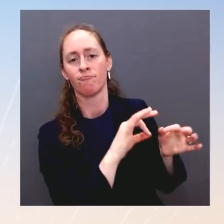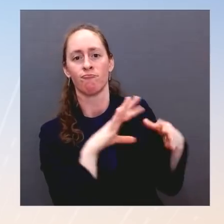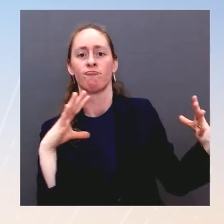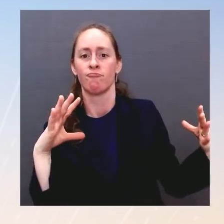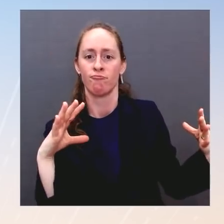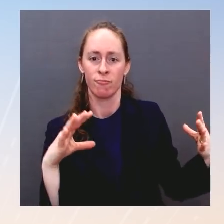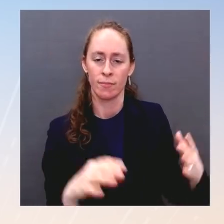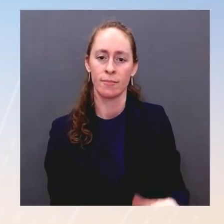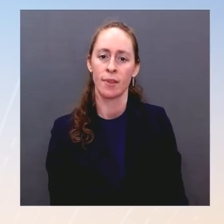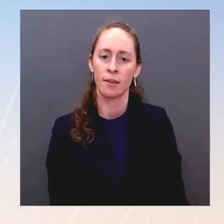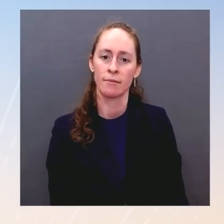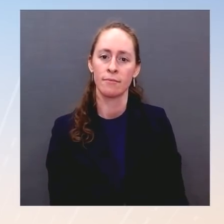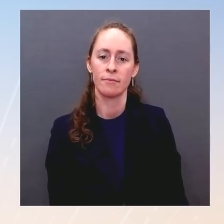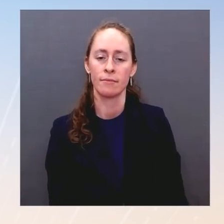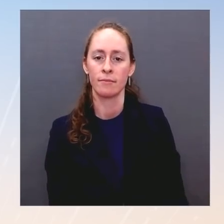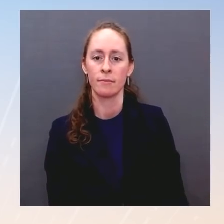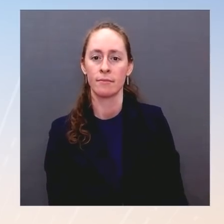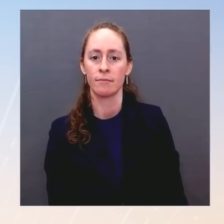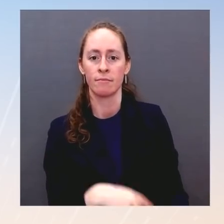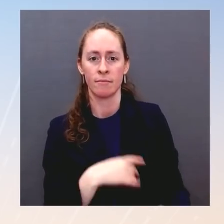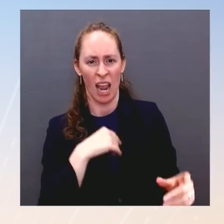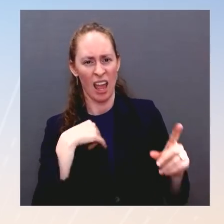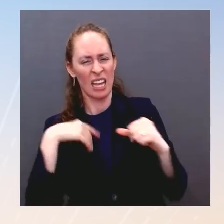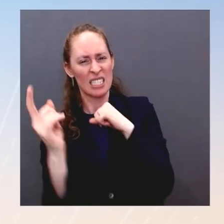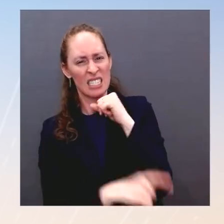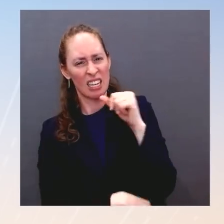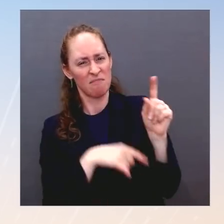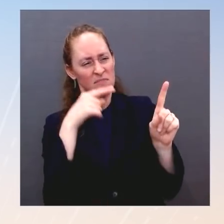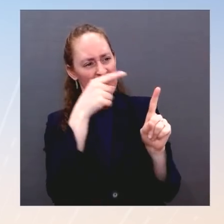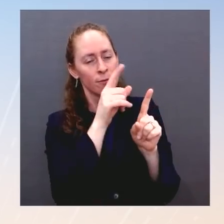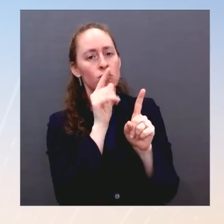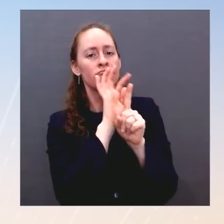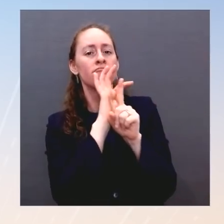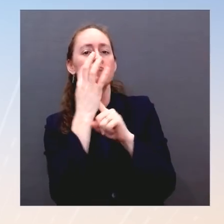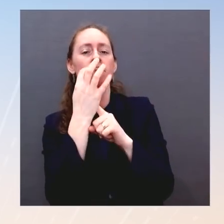to take not only significant financial steps,